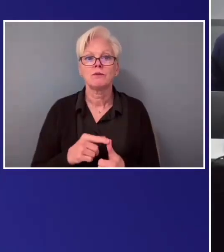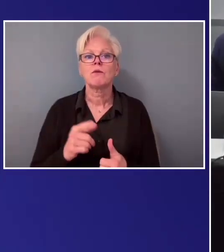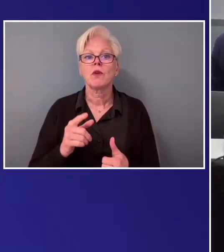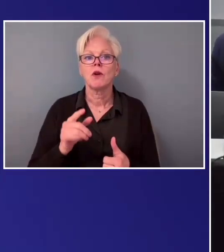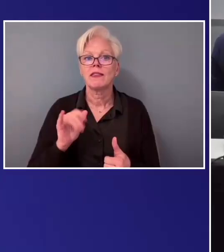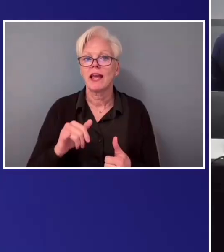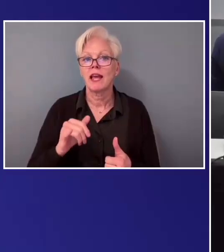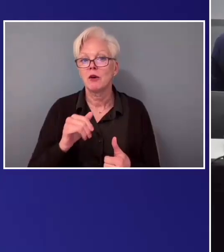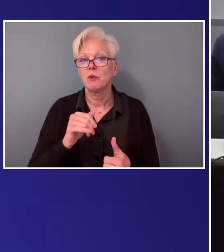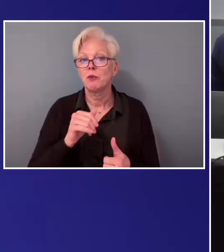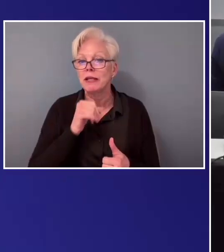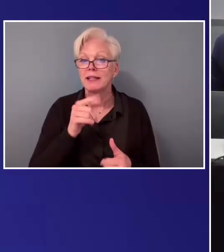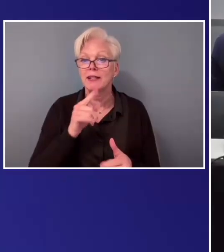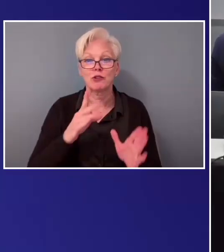necessarily intended to provide.